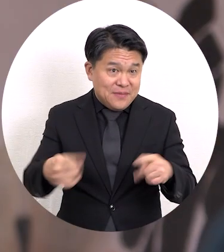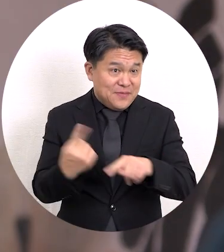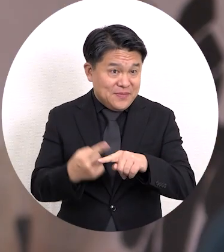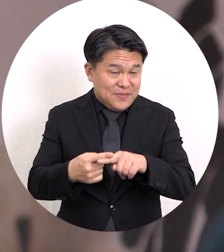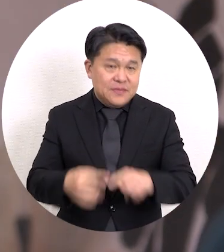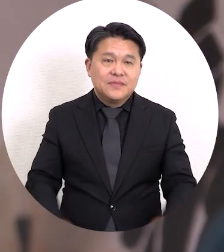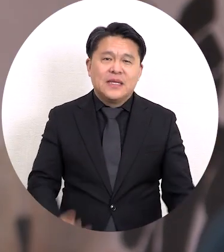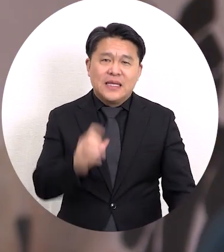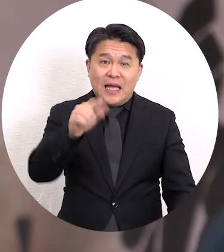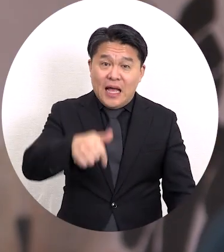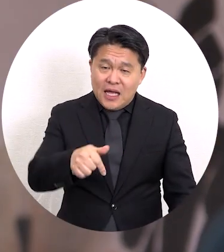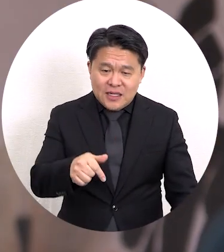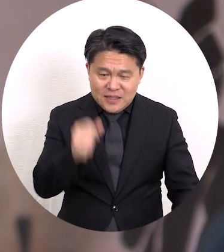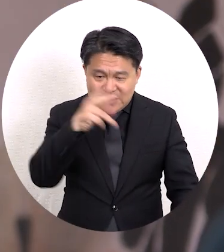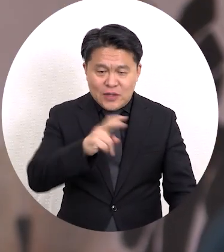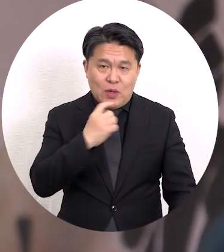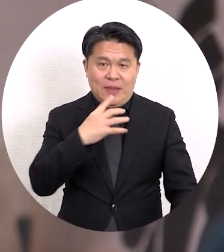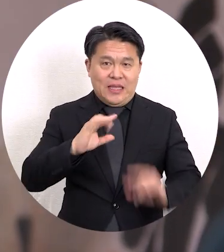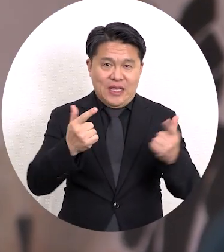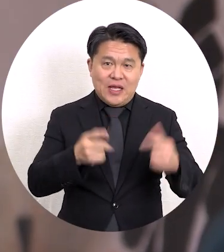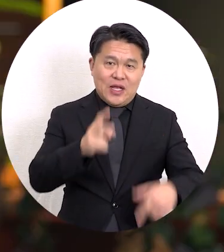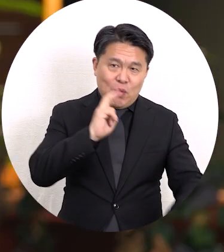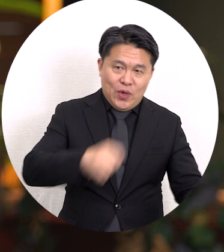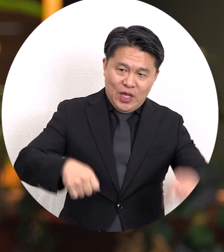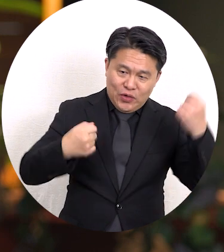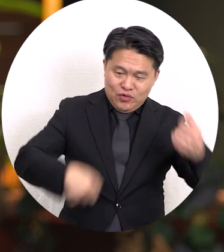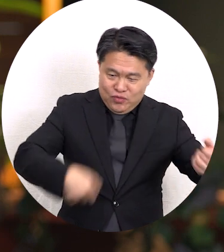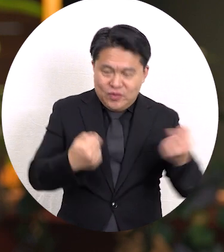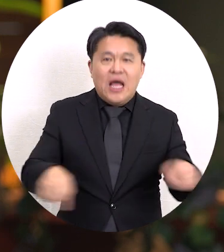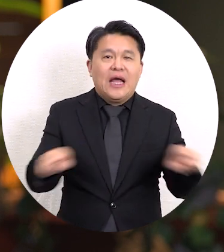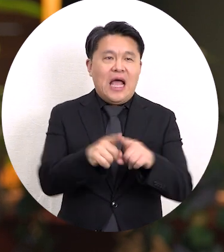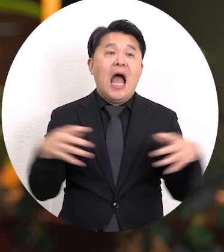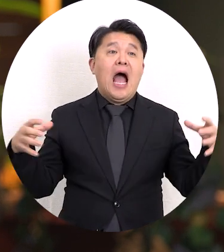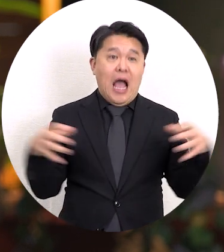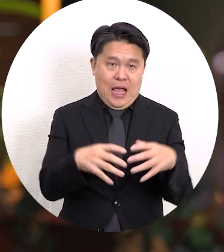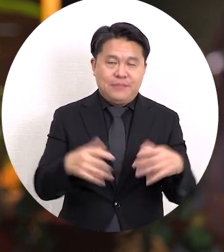There's always singing and dancing combined with it.